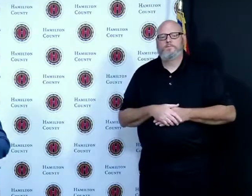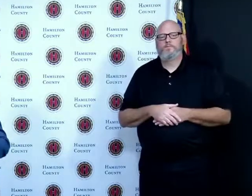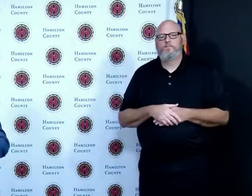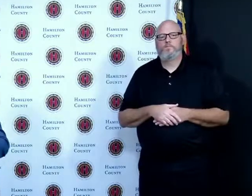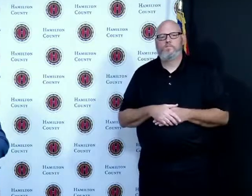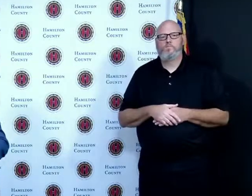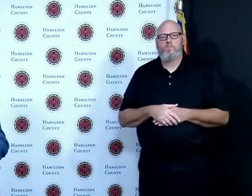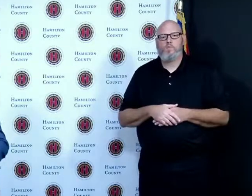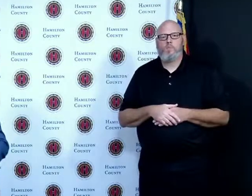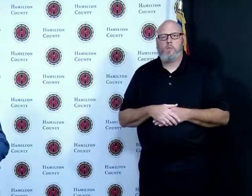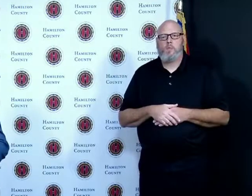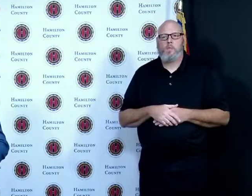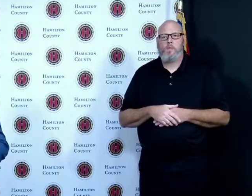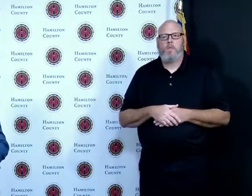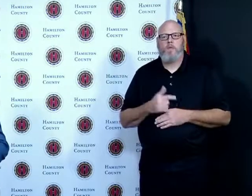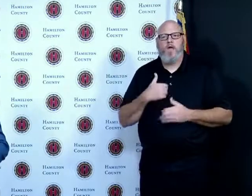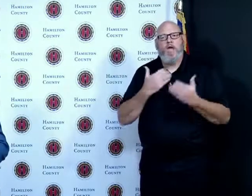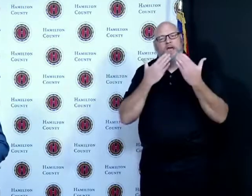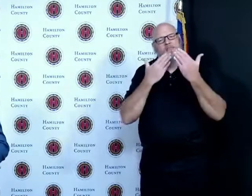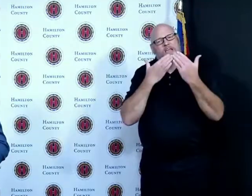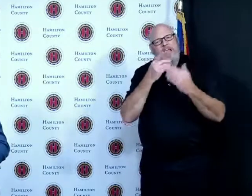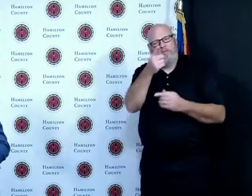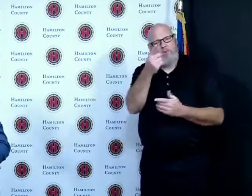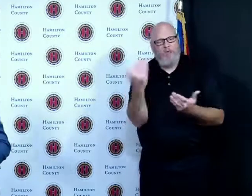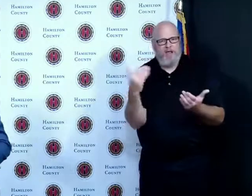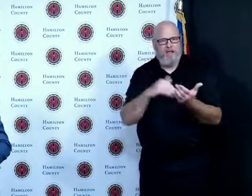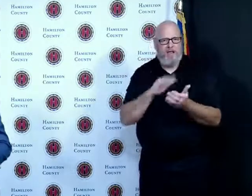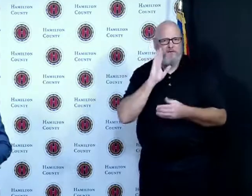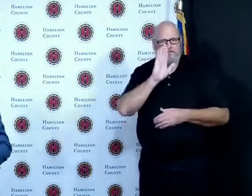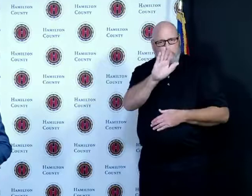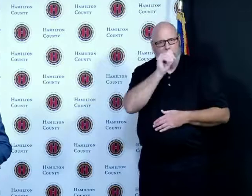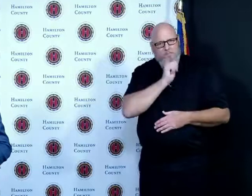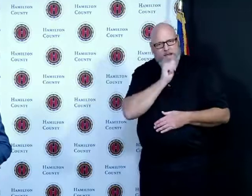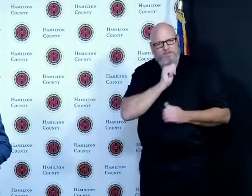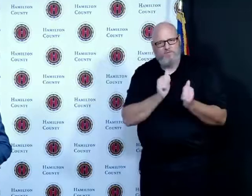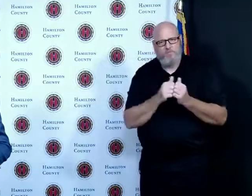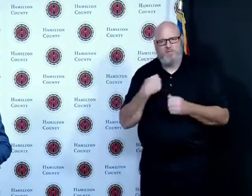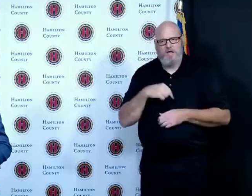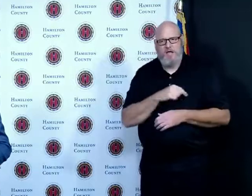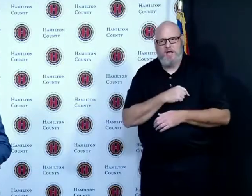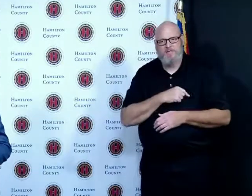you for your patience we are very appreciative of our community's hard work throughout this pandemic